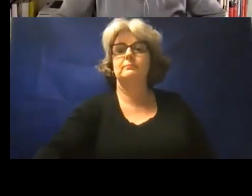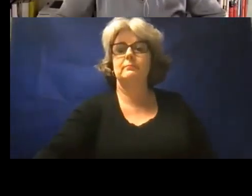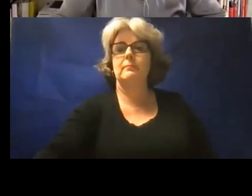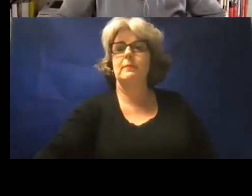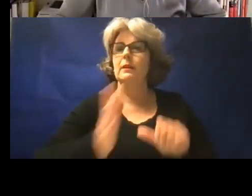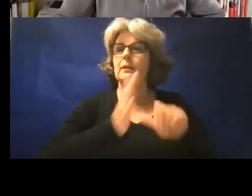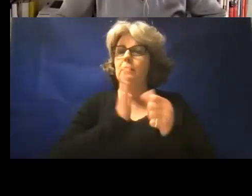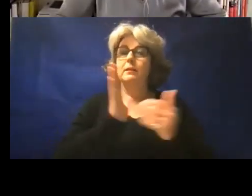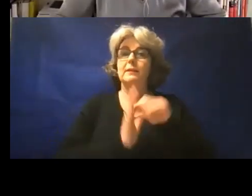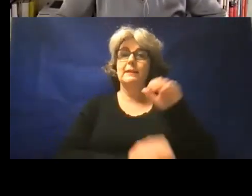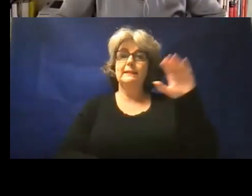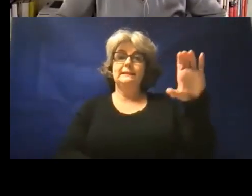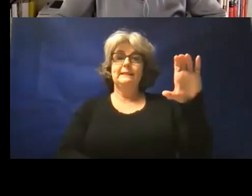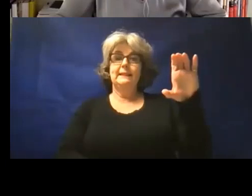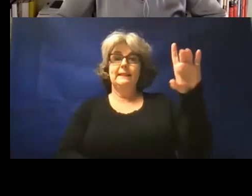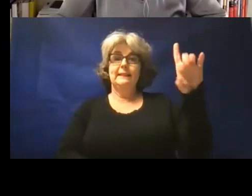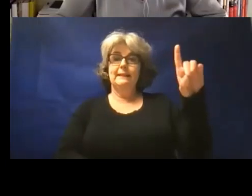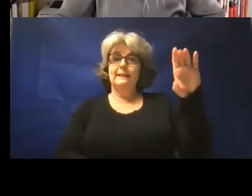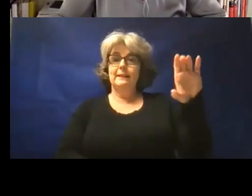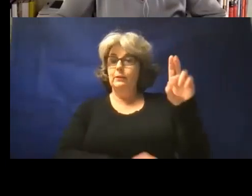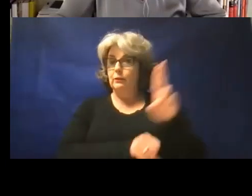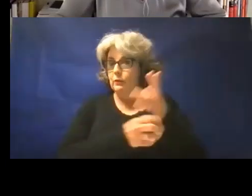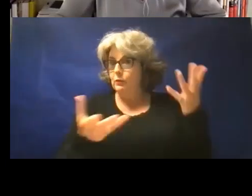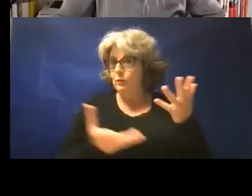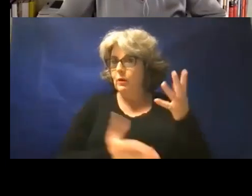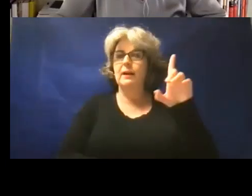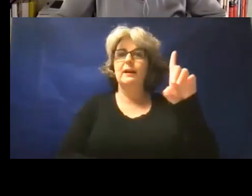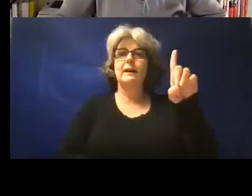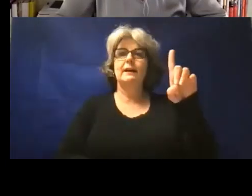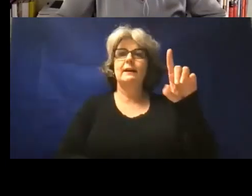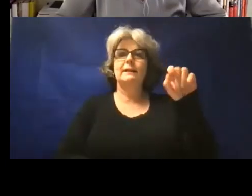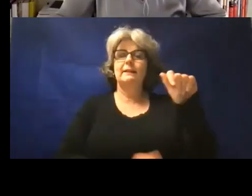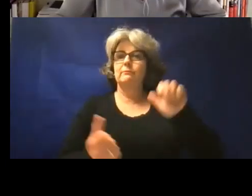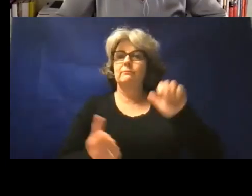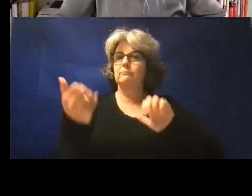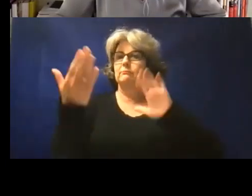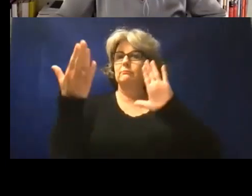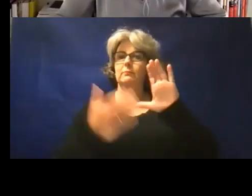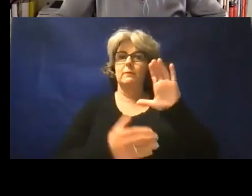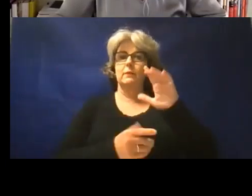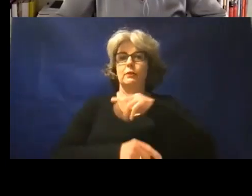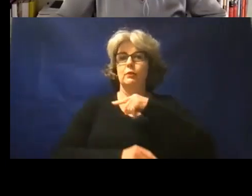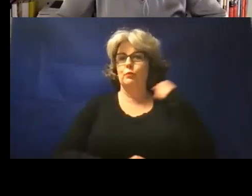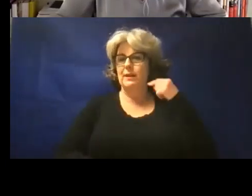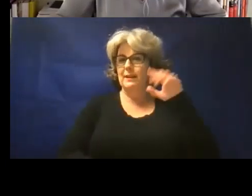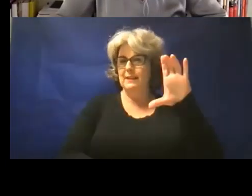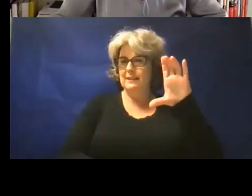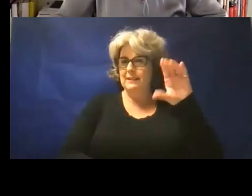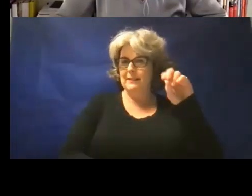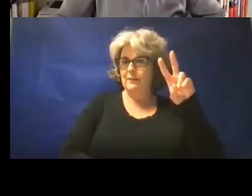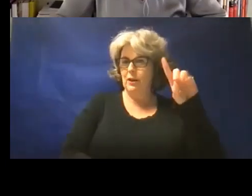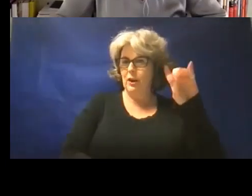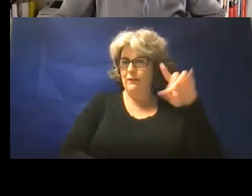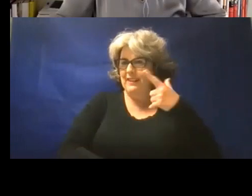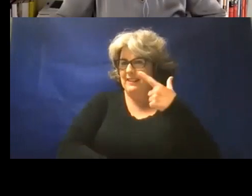CDC uses data-driven approach to assess COVID-19 risks and to provide recommendations to travelers.